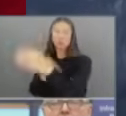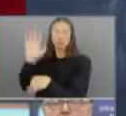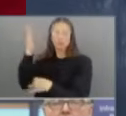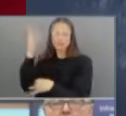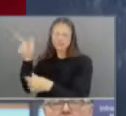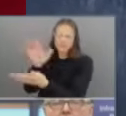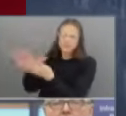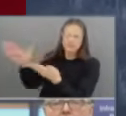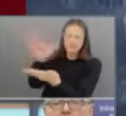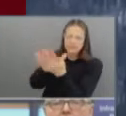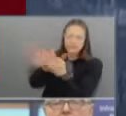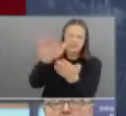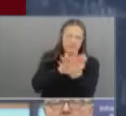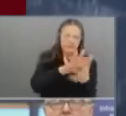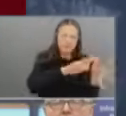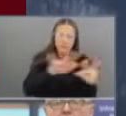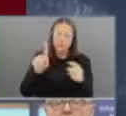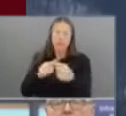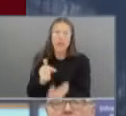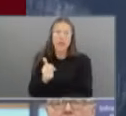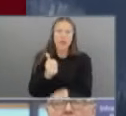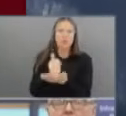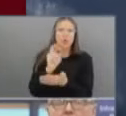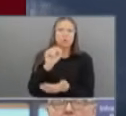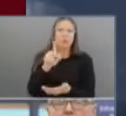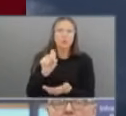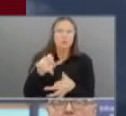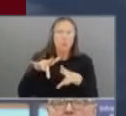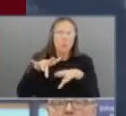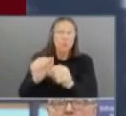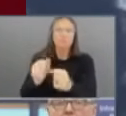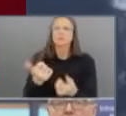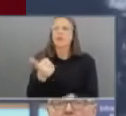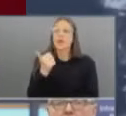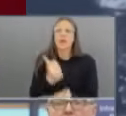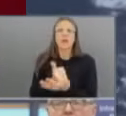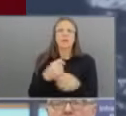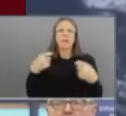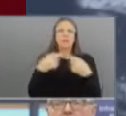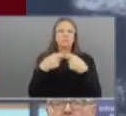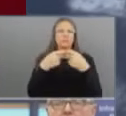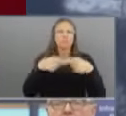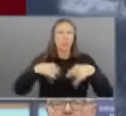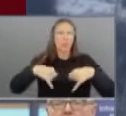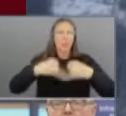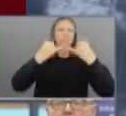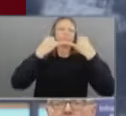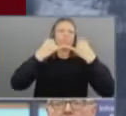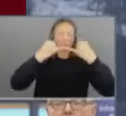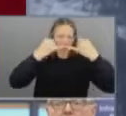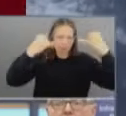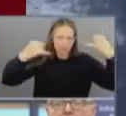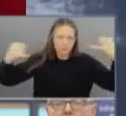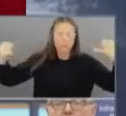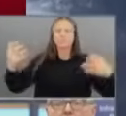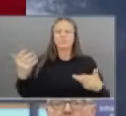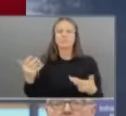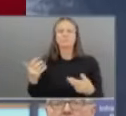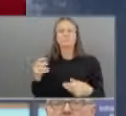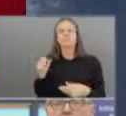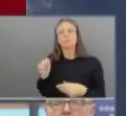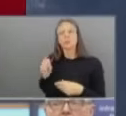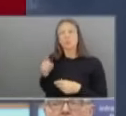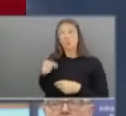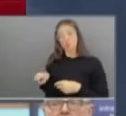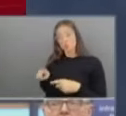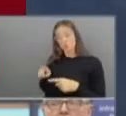THESE ARE TEAMS THAT ARE CUTTING THE DOWNED TREES AND LINES SO THAT WE CAN OPEN UP THE ROADS, BUT ALSO TO GET POWER UP AND RESTORED.